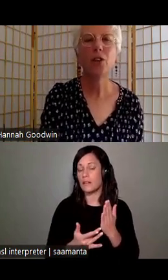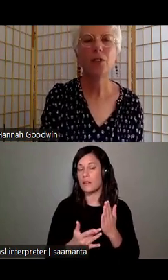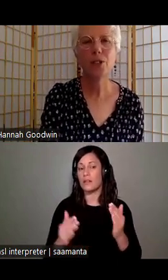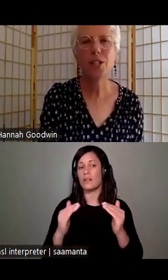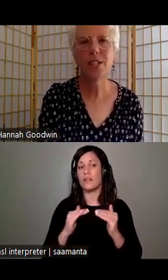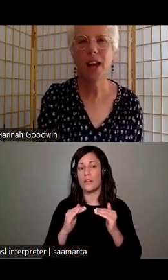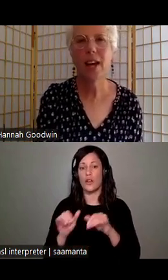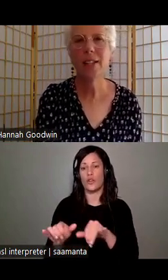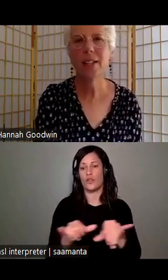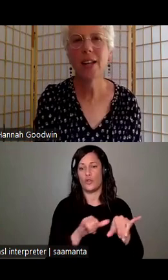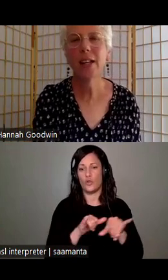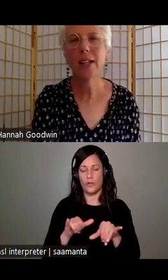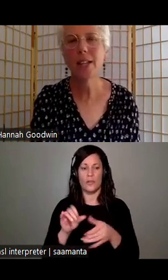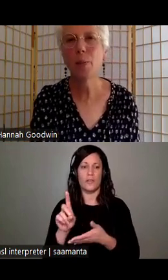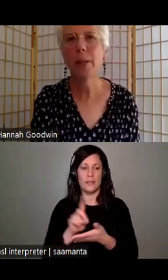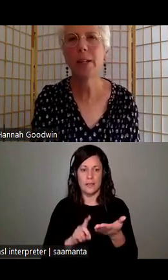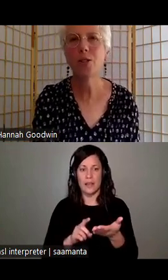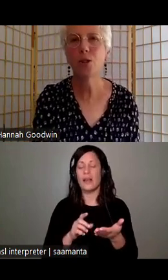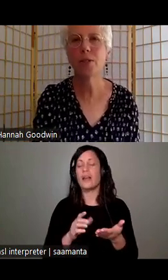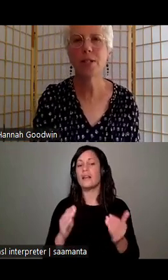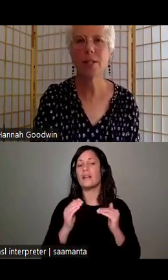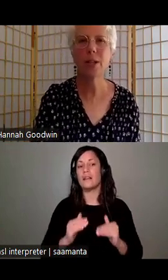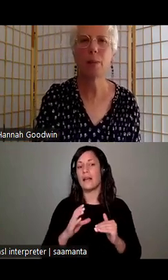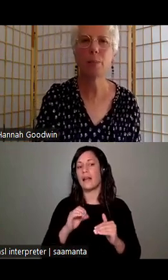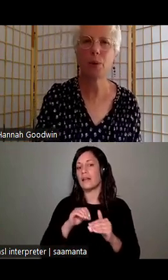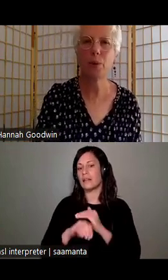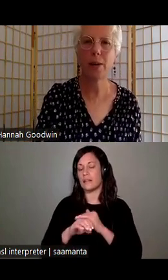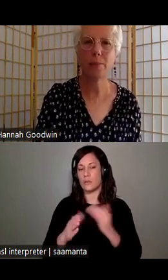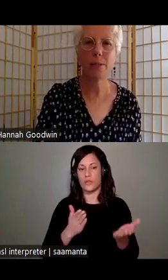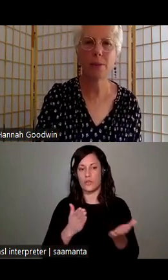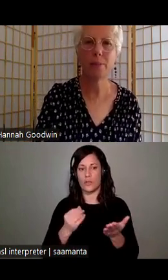universal design and accessibility services and programs.